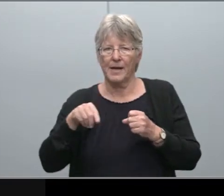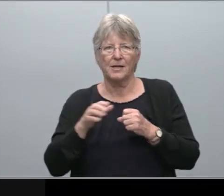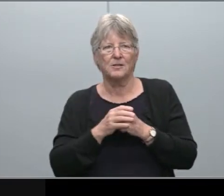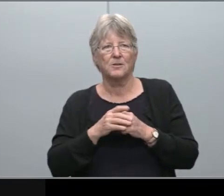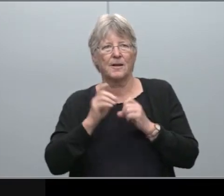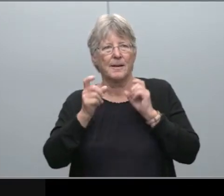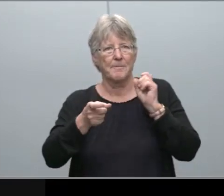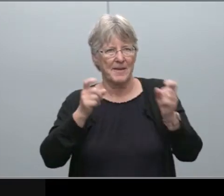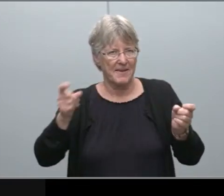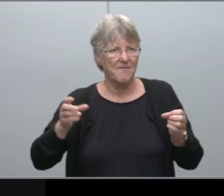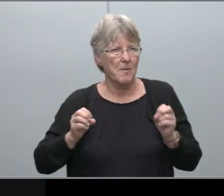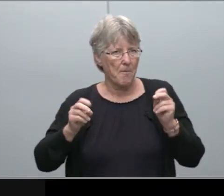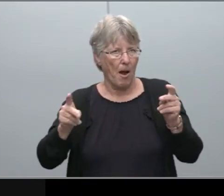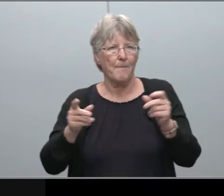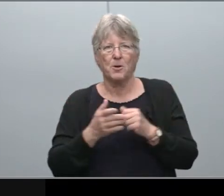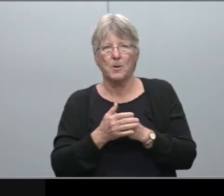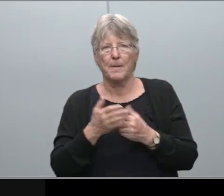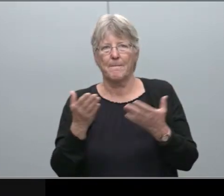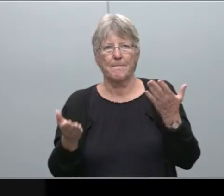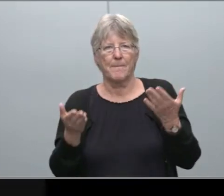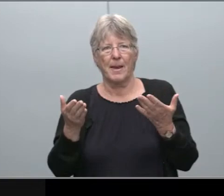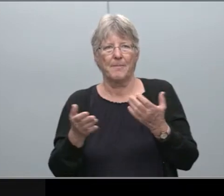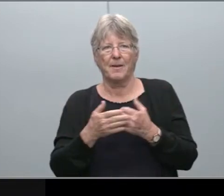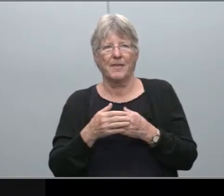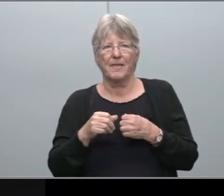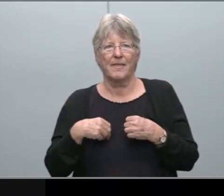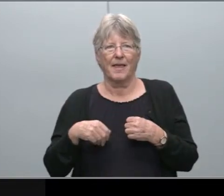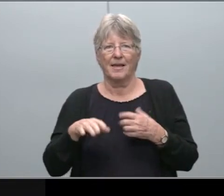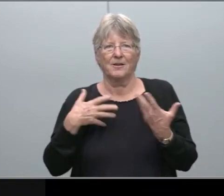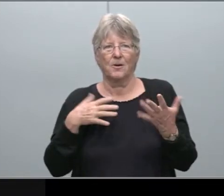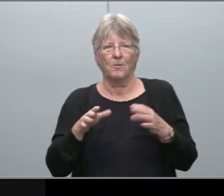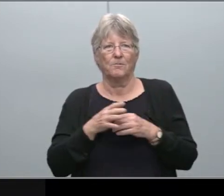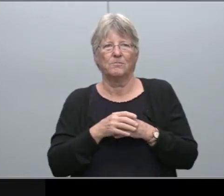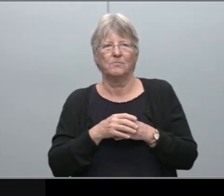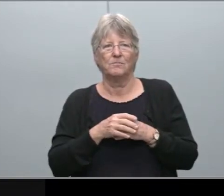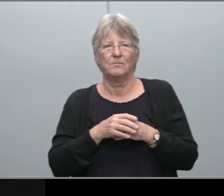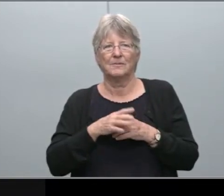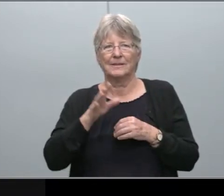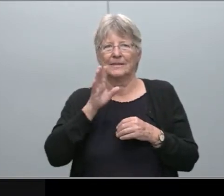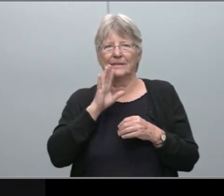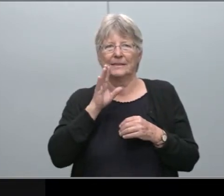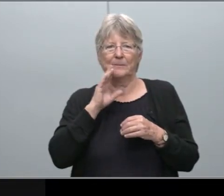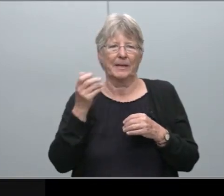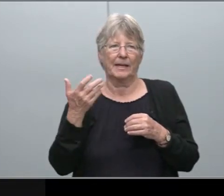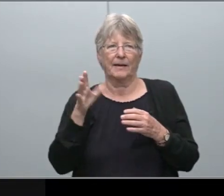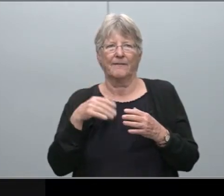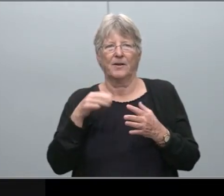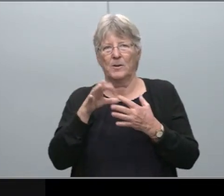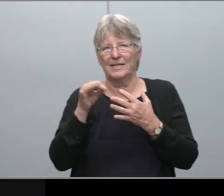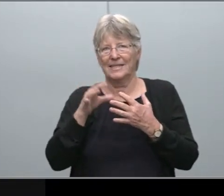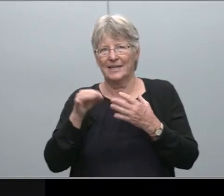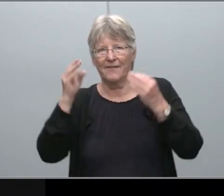That is not what we show up for work. So thank you for that. All right, Mr. Itson, you are timekeeper,